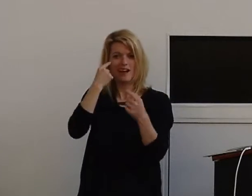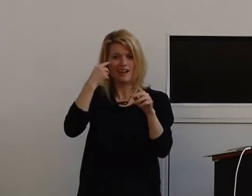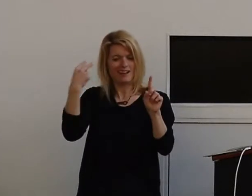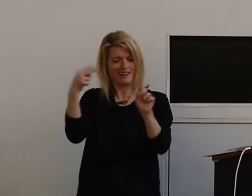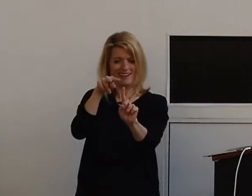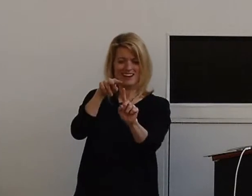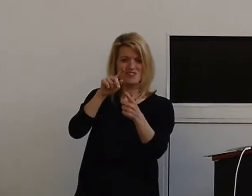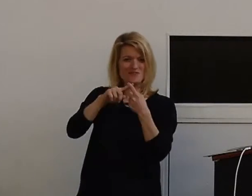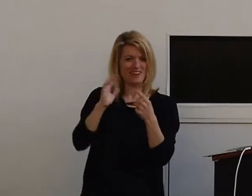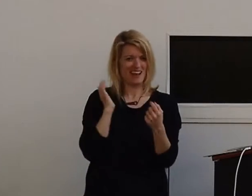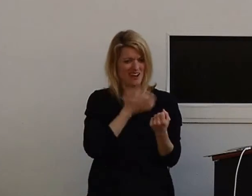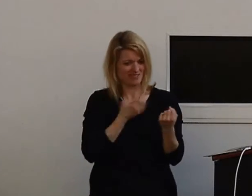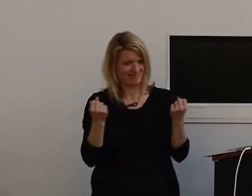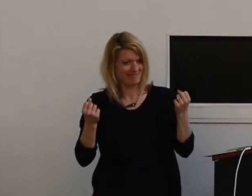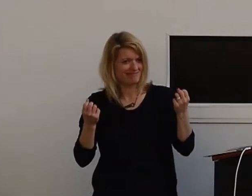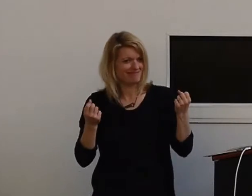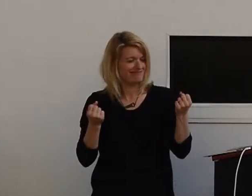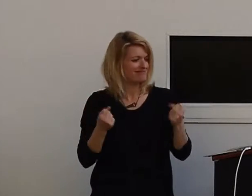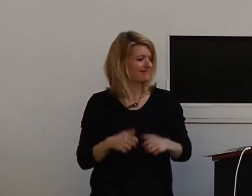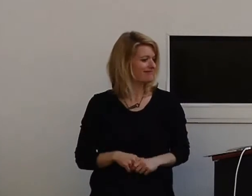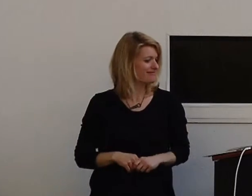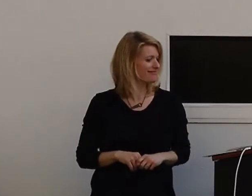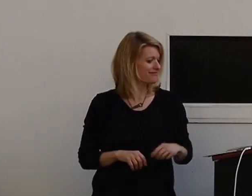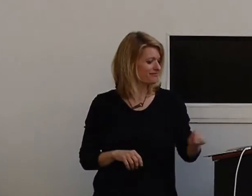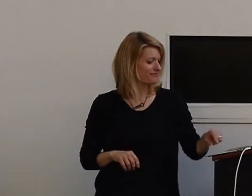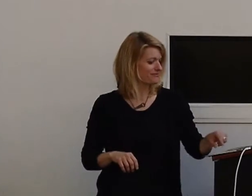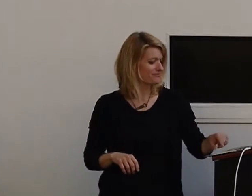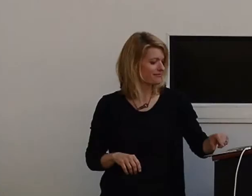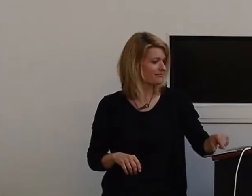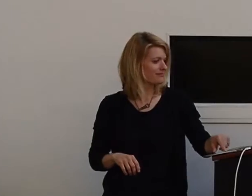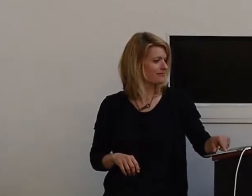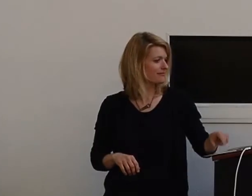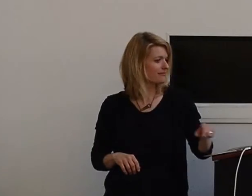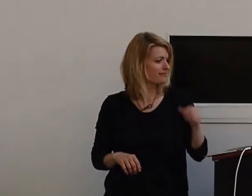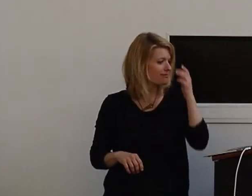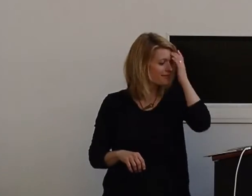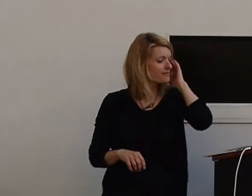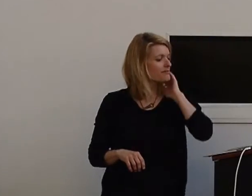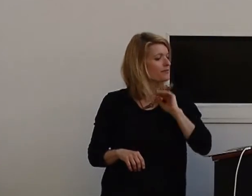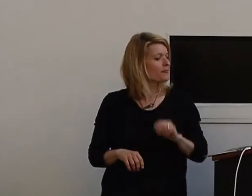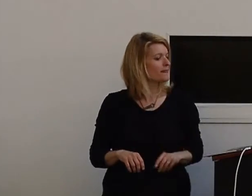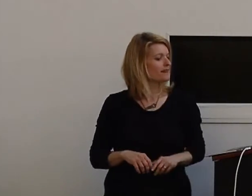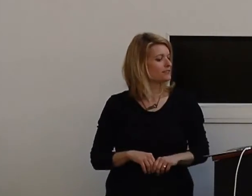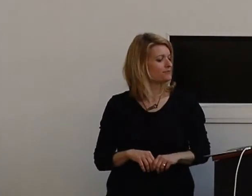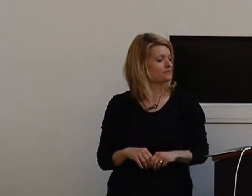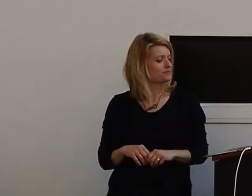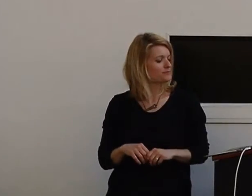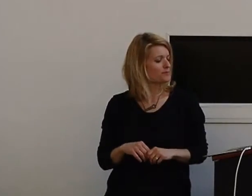It's truly amazing to see how technology has enabled new perspectives on our signed language.